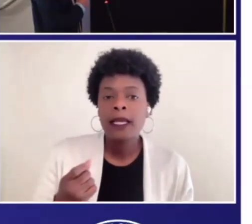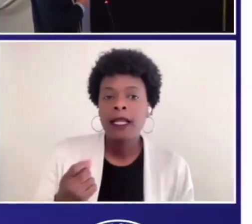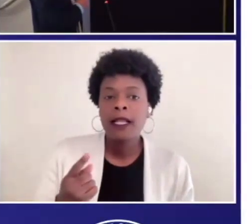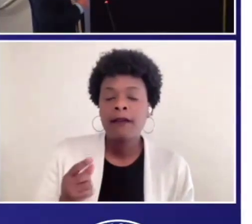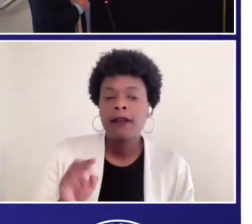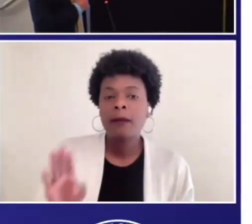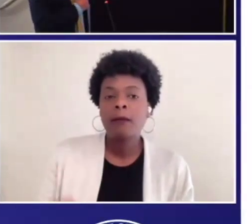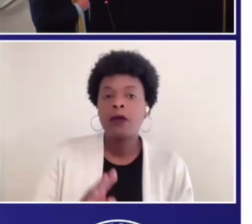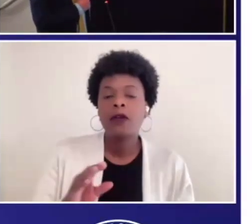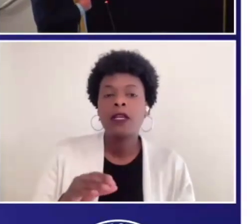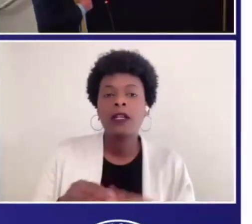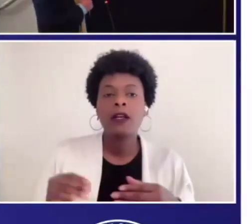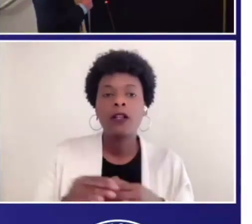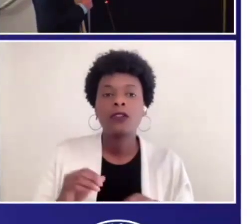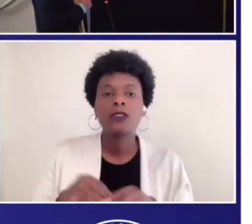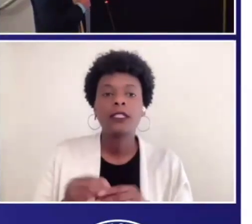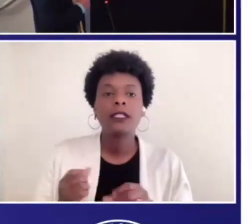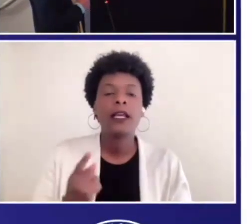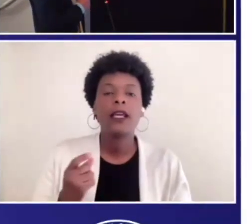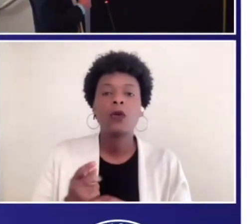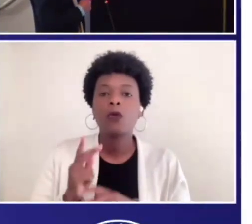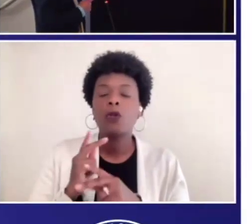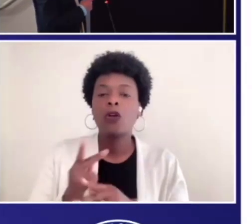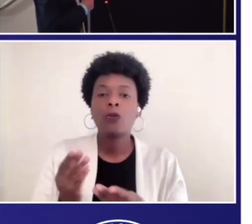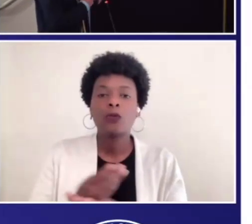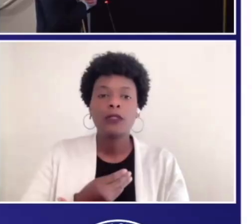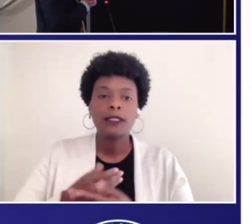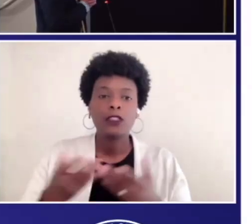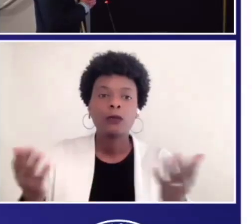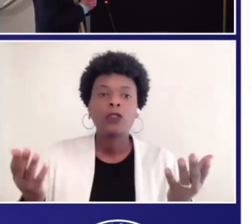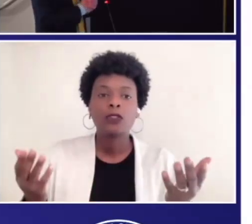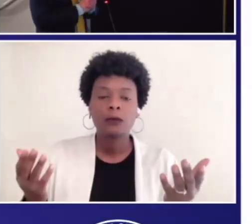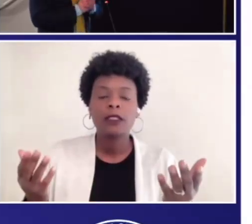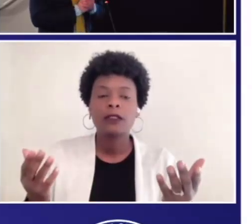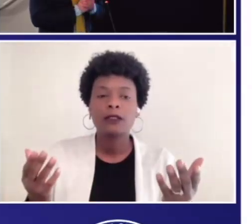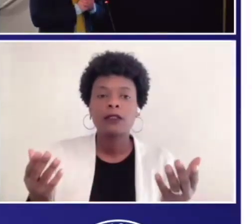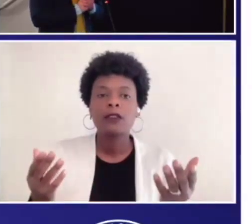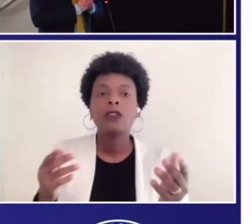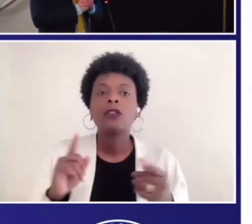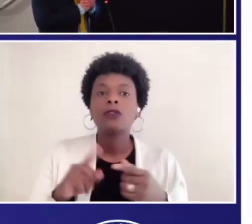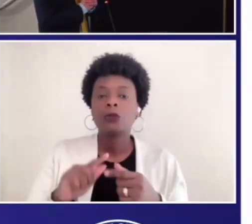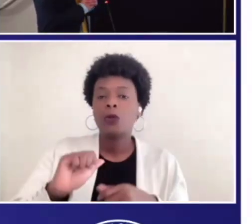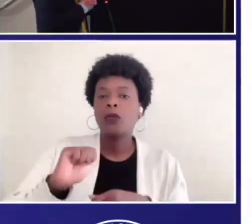in annual loan disbursements disbursed to just the ten programs in our original